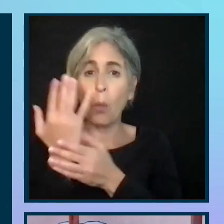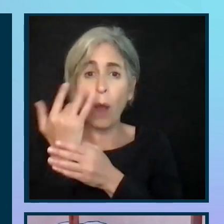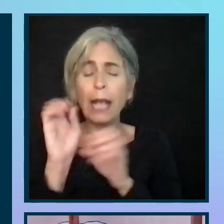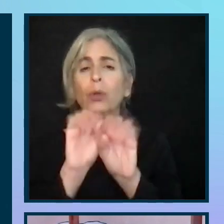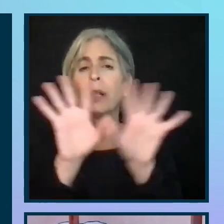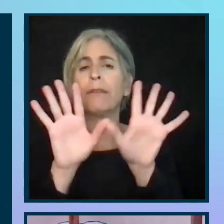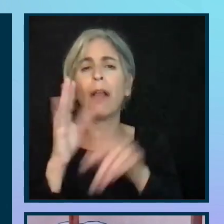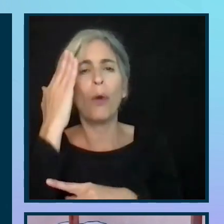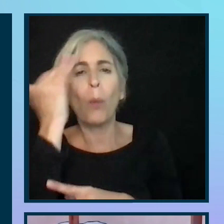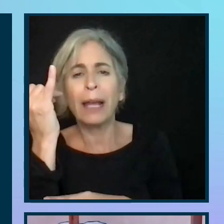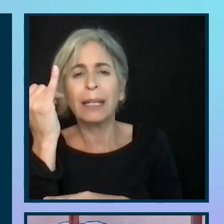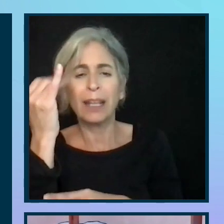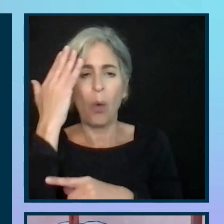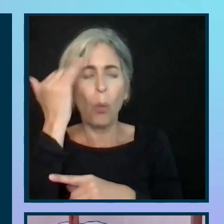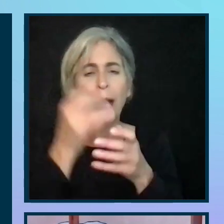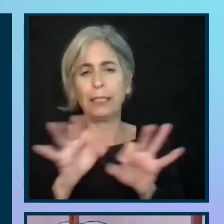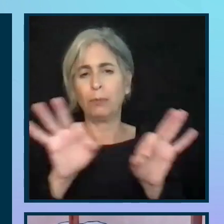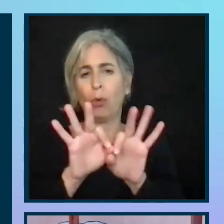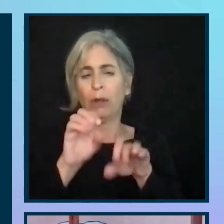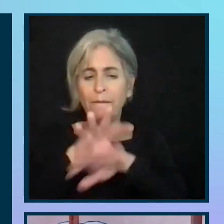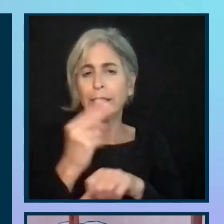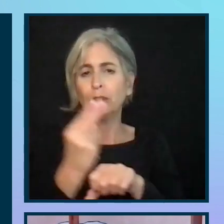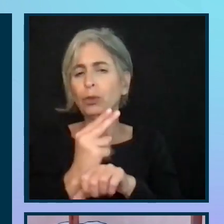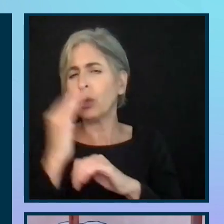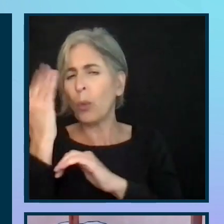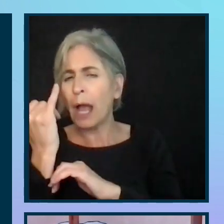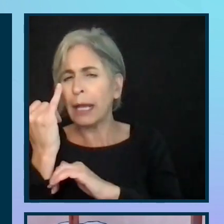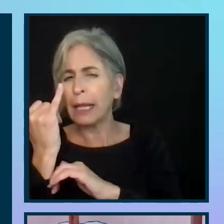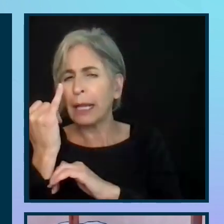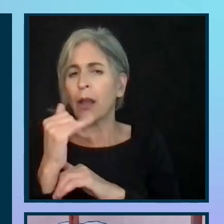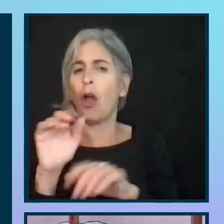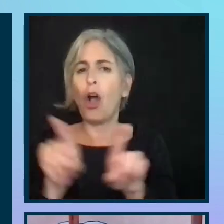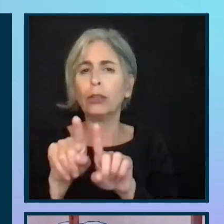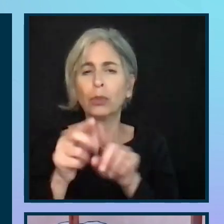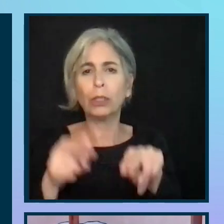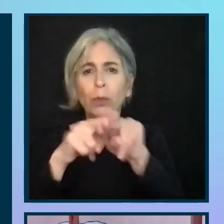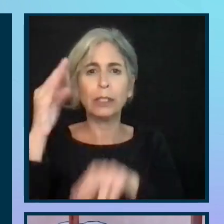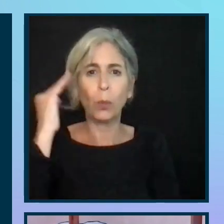how it affects the users. It can drive awareness to accessibility throughout the crew and stakeholders.